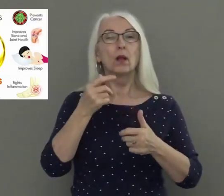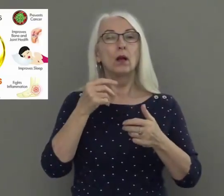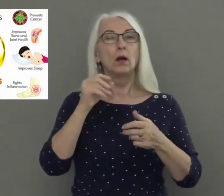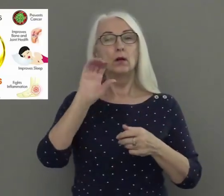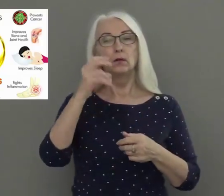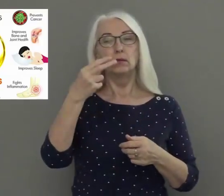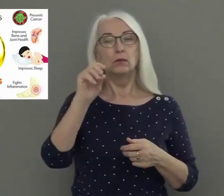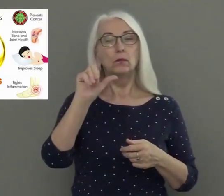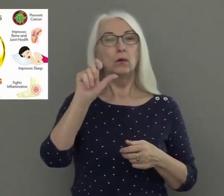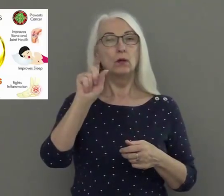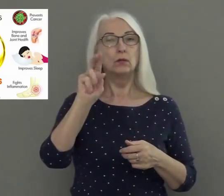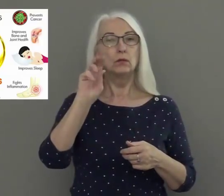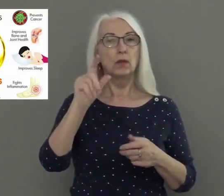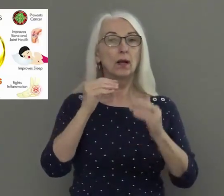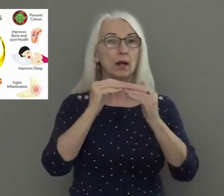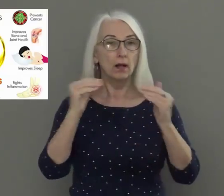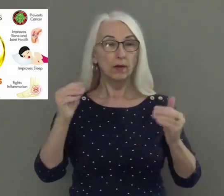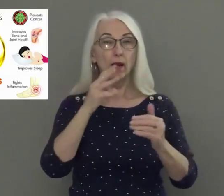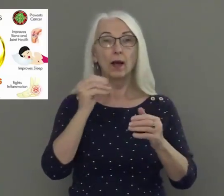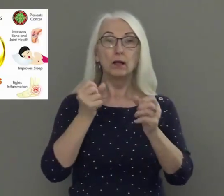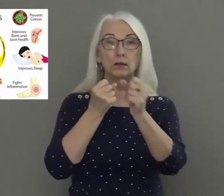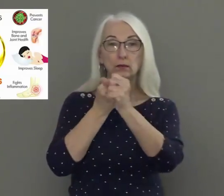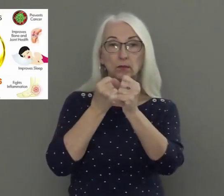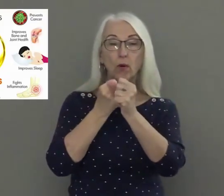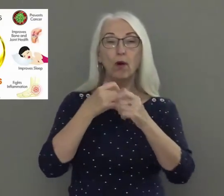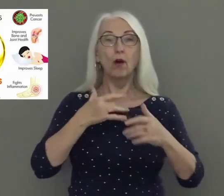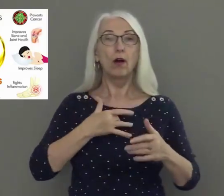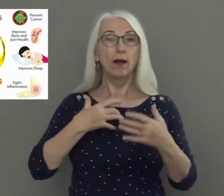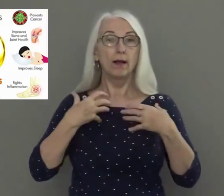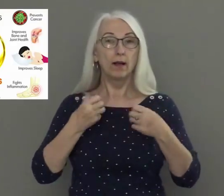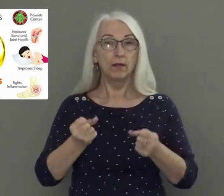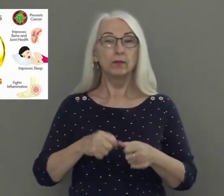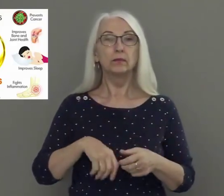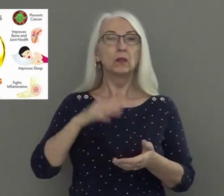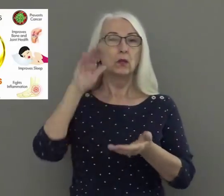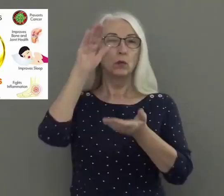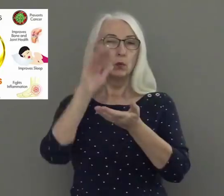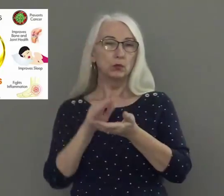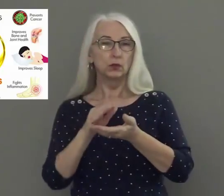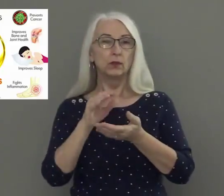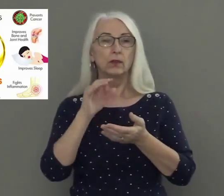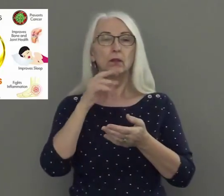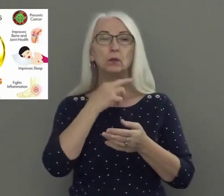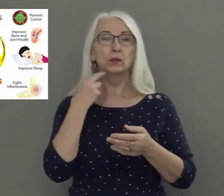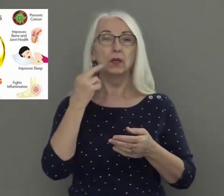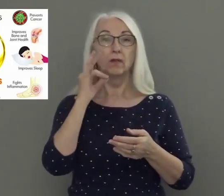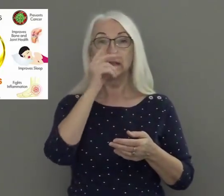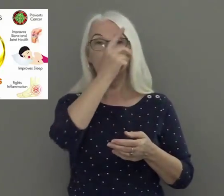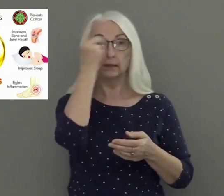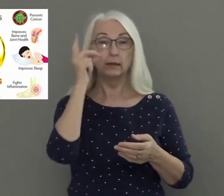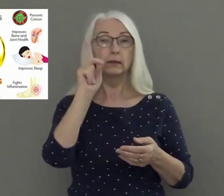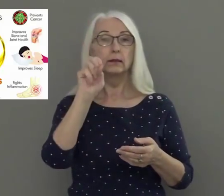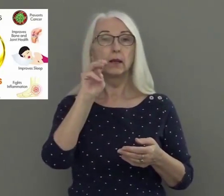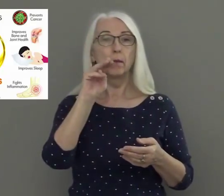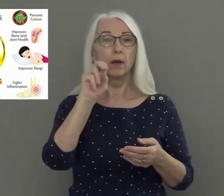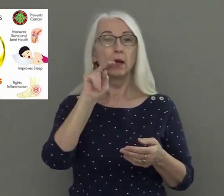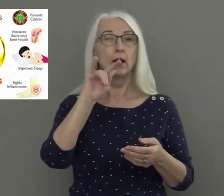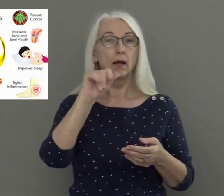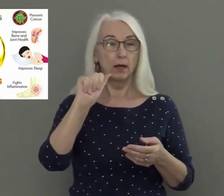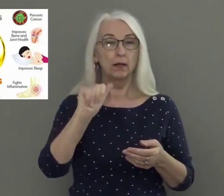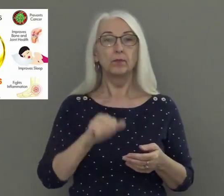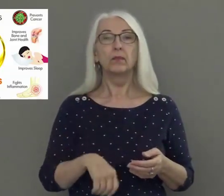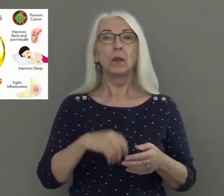> Cholesterol levels and support heart health > Reduce the risk of dementia